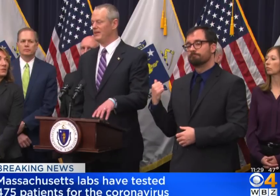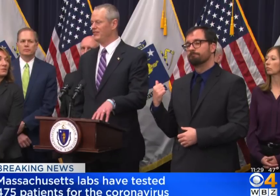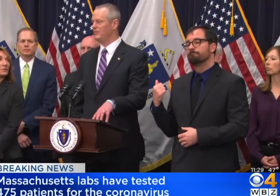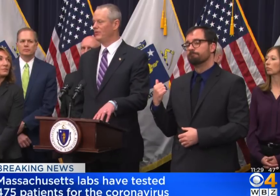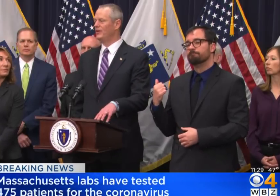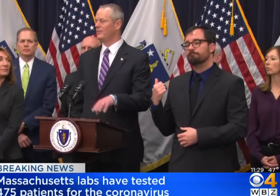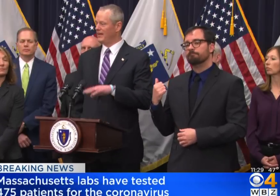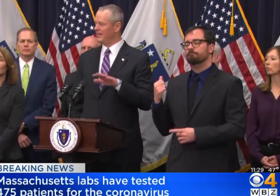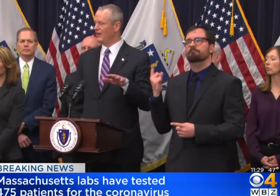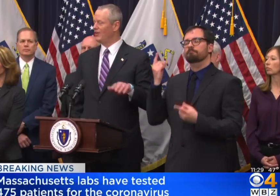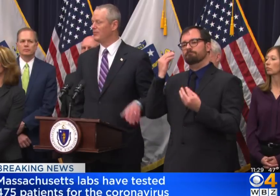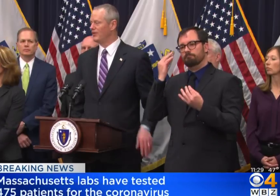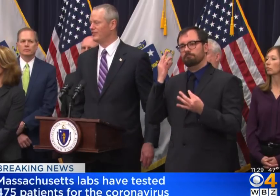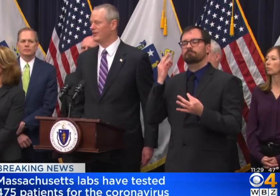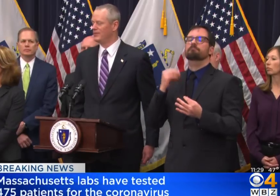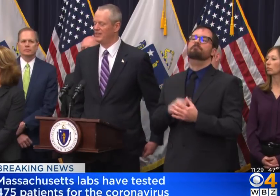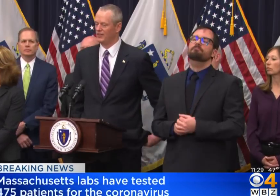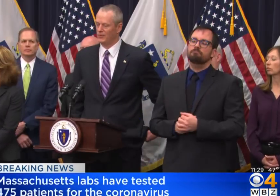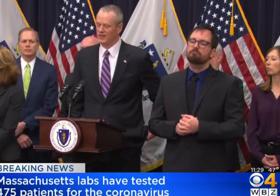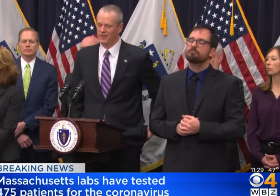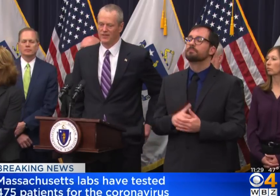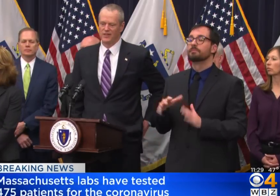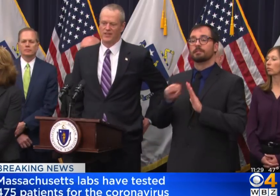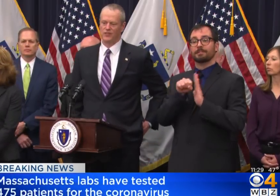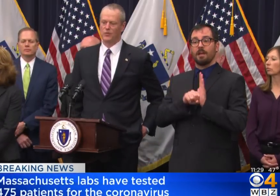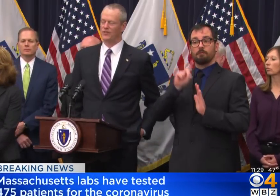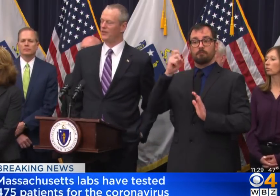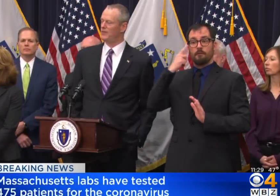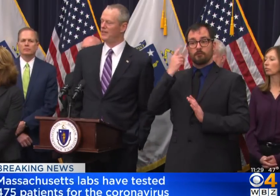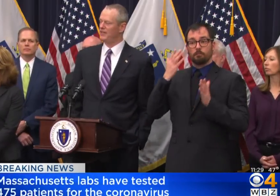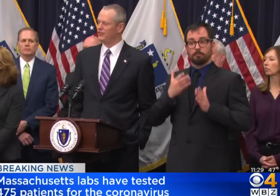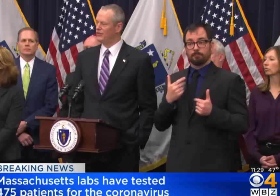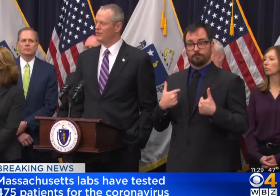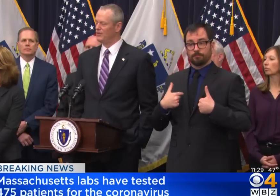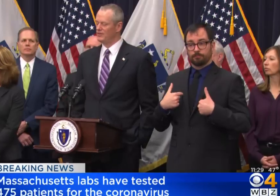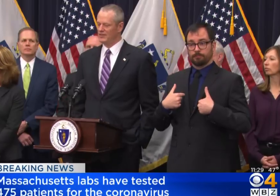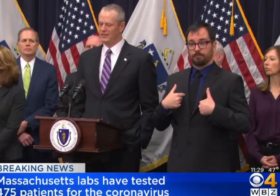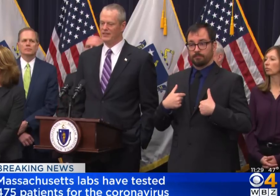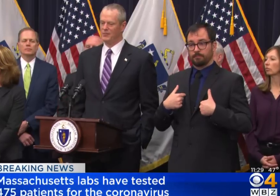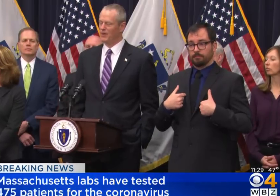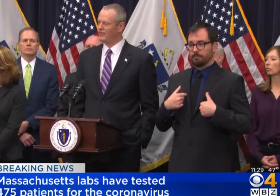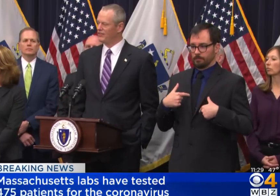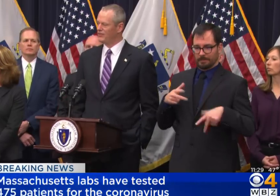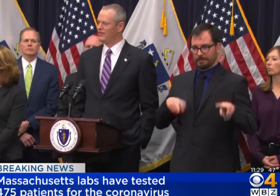ONE OF THE THINGS WE'LL BE DEALING WITH, NOT JUST AS AN EMPLOYER, NOT JUST THE STATE GOVERNMENT AS AN EMPLOYER BUT